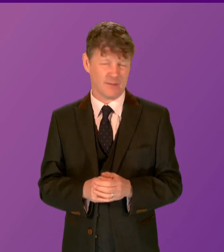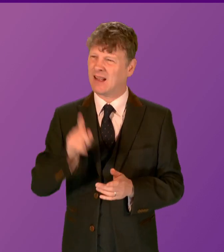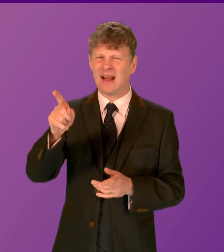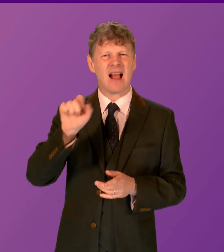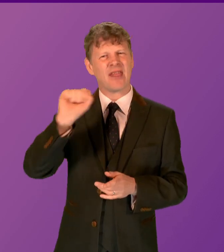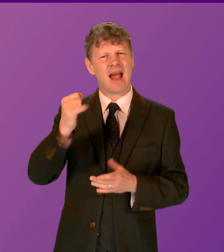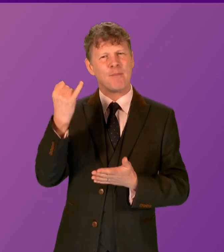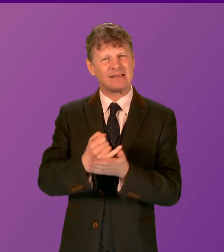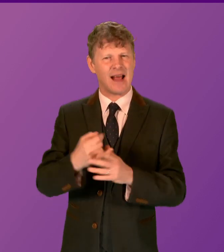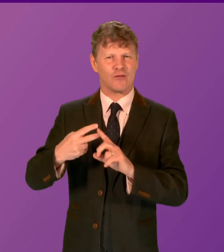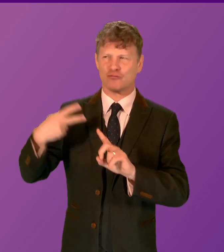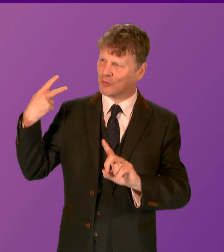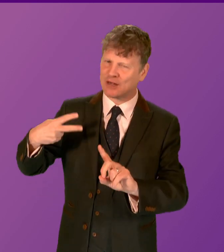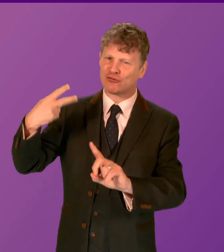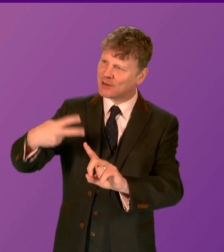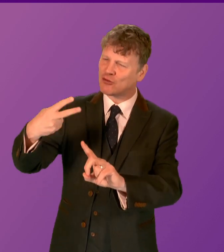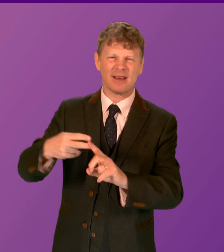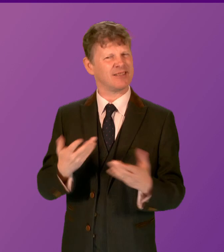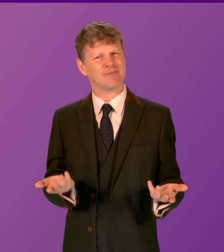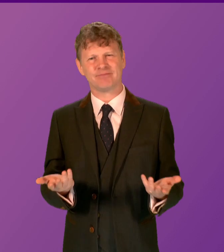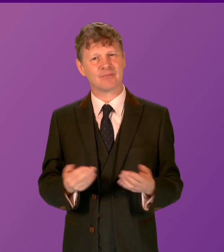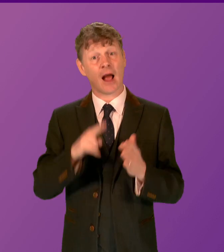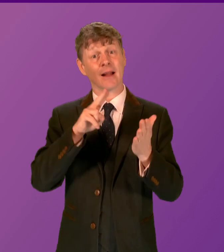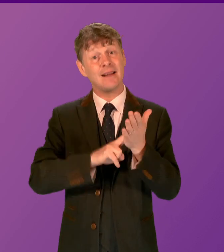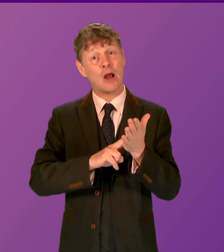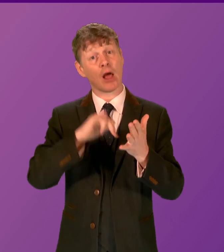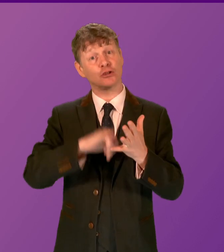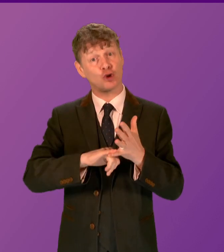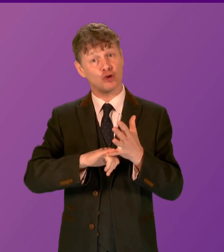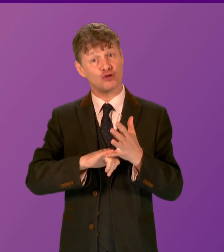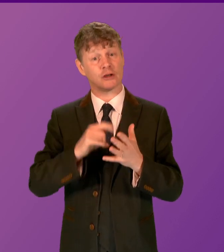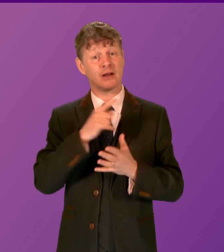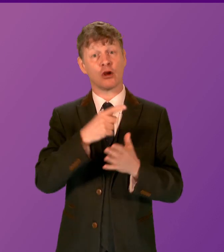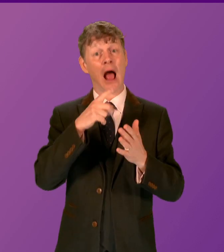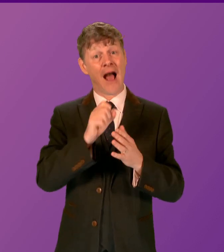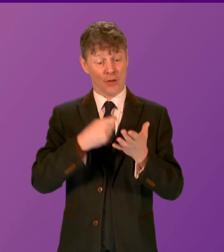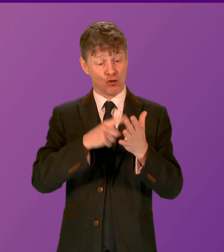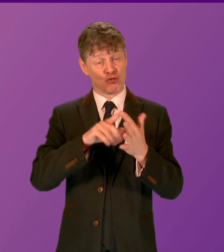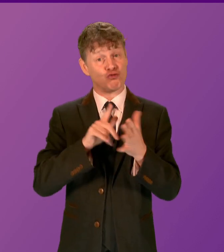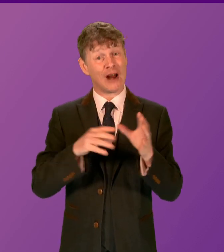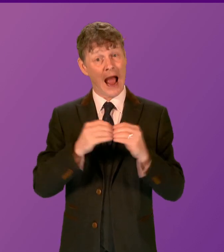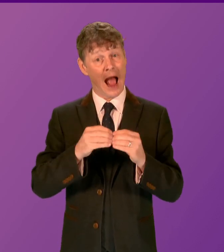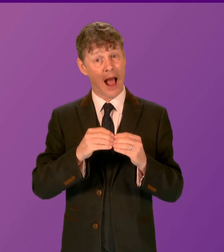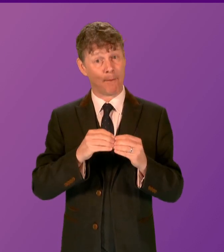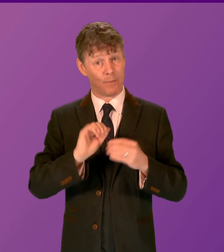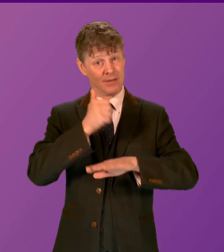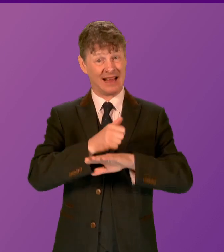the same mistakes all over again. Nicola Sturgeon let a rehab facility in her constituency close in 2019.